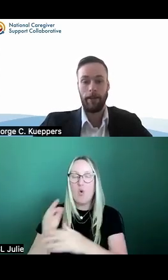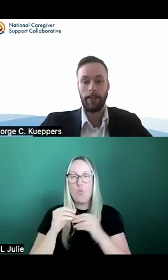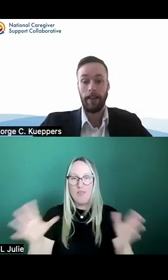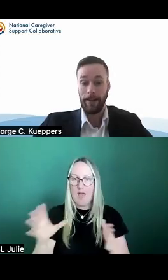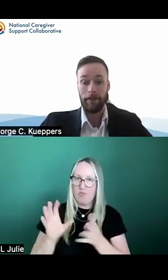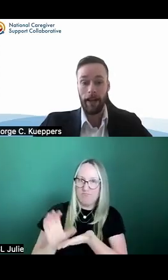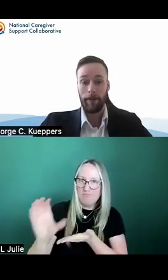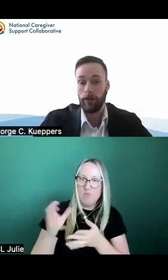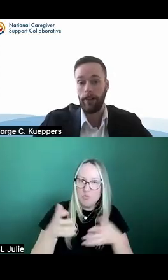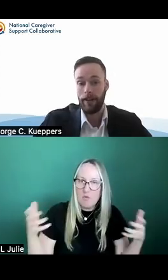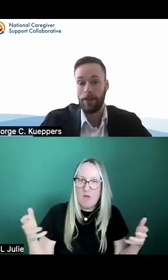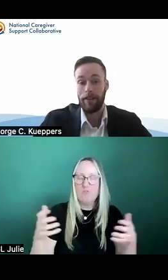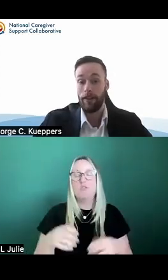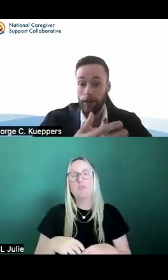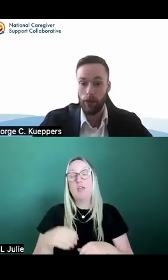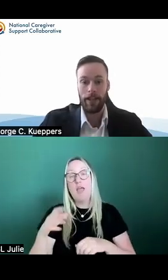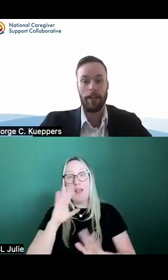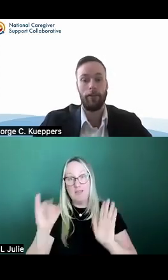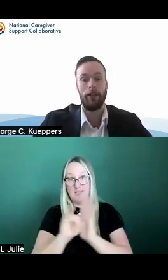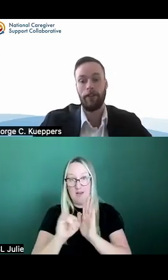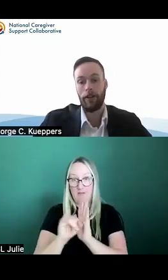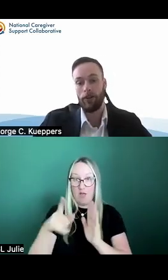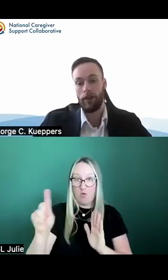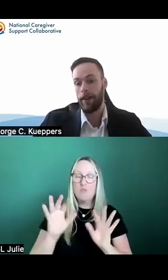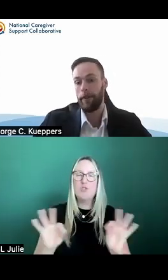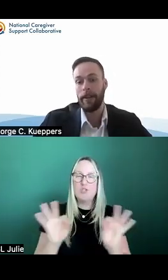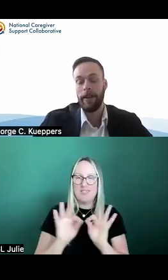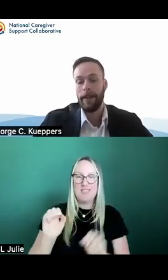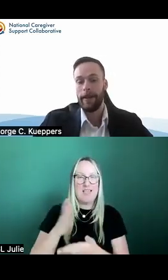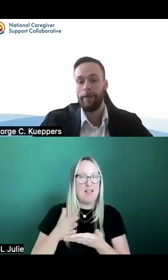and identifying proven interventions is also a key element of our Resource Hub.